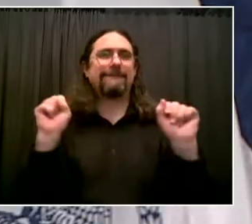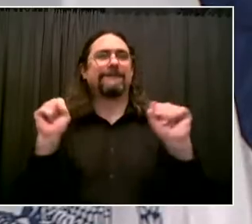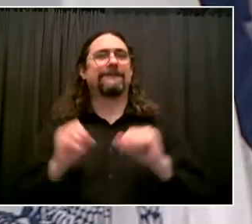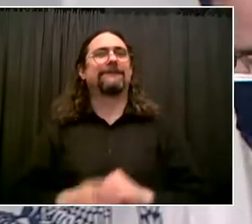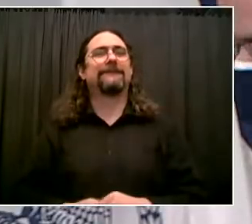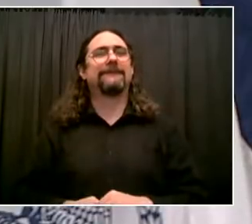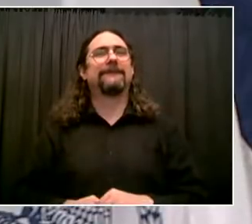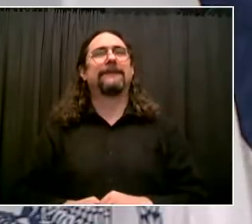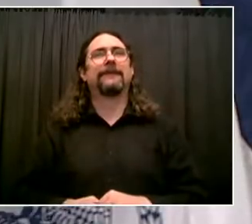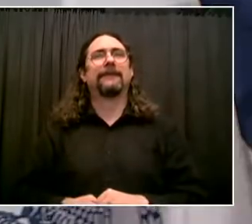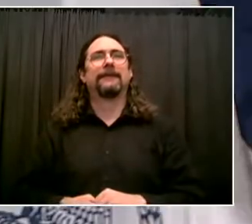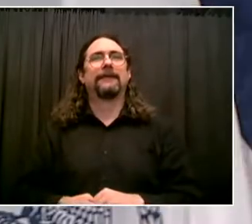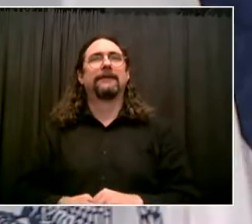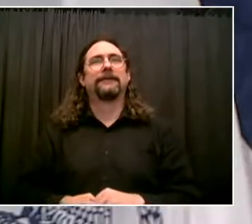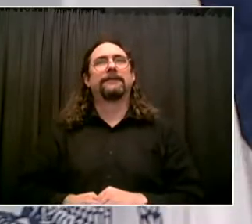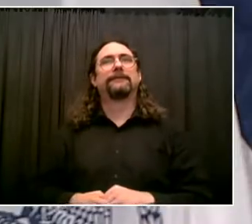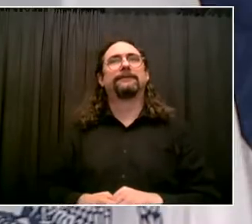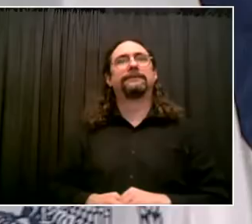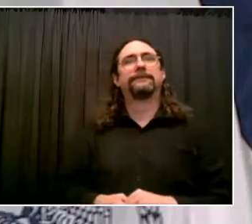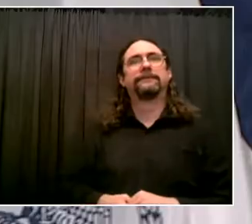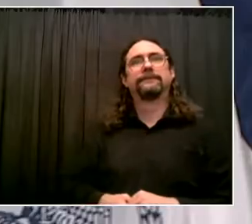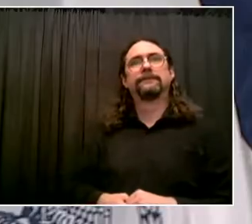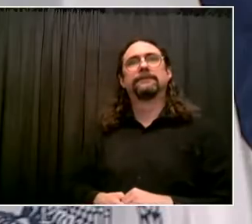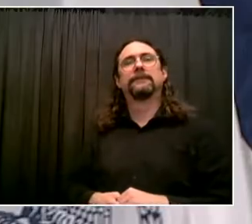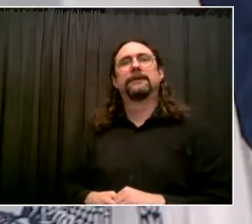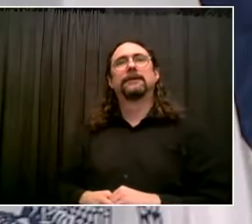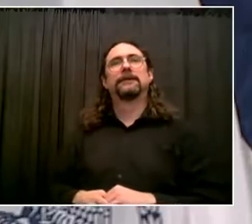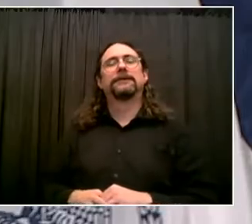FORWARD, CONTINUE WITH RECOVERY. I THINWK ERINE THE RIGHT PLACE TO ACHIEVE THAT.